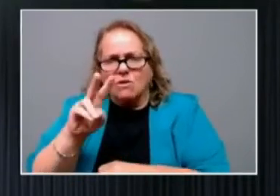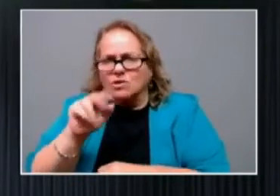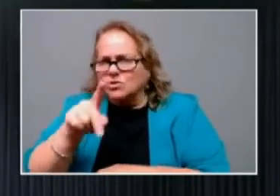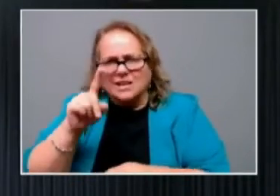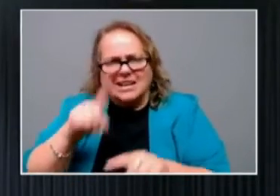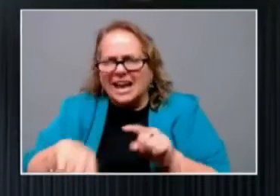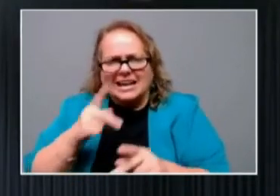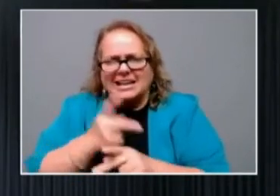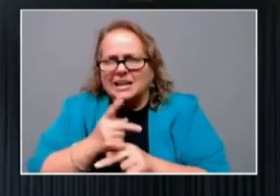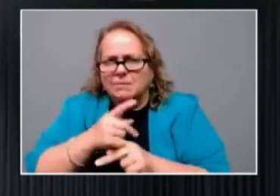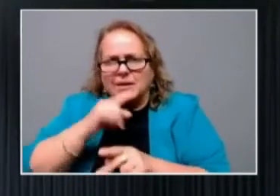without universal masking.